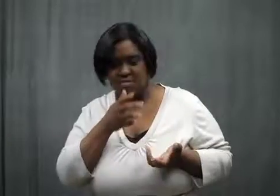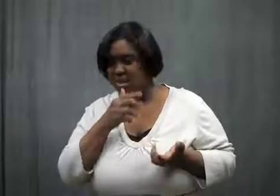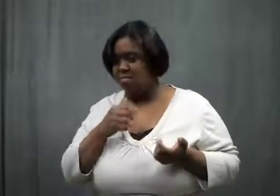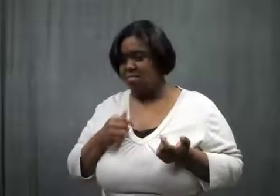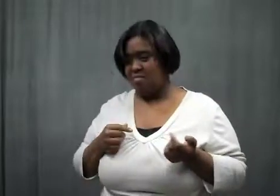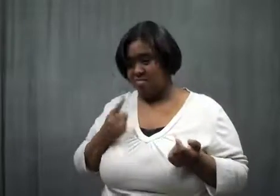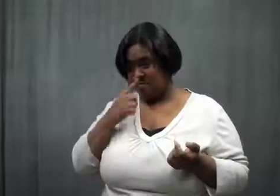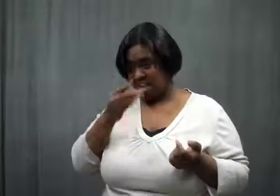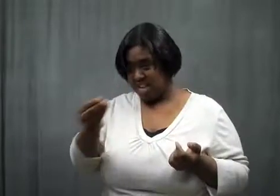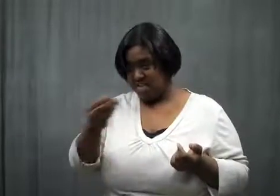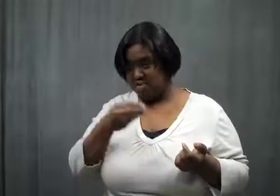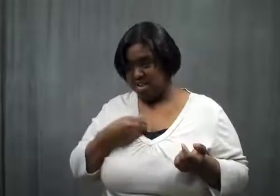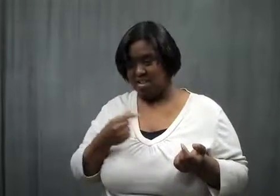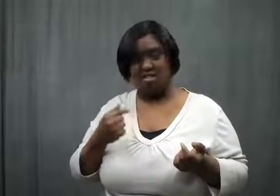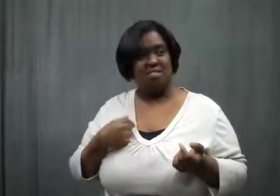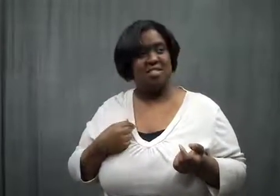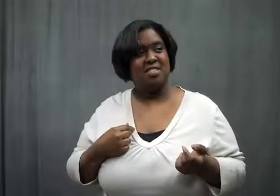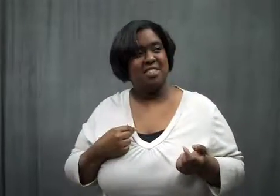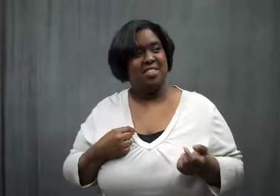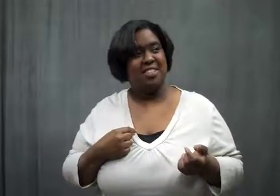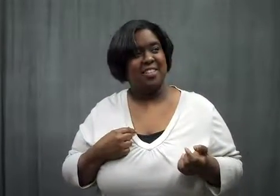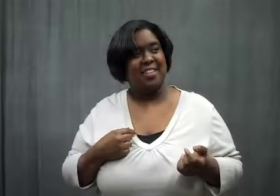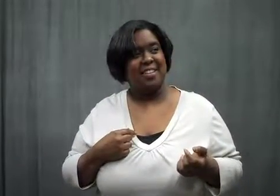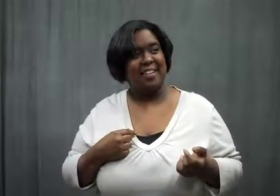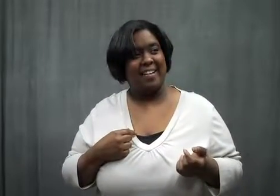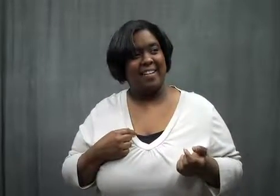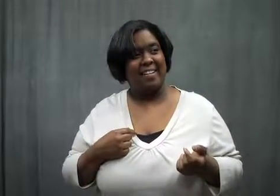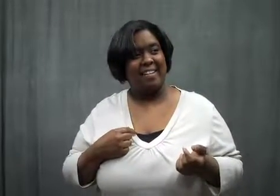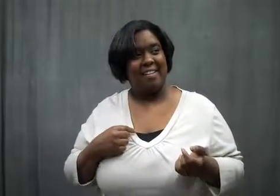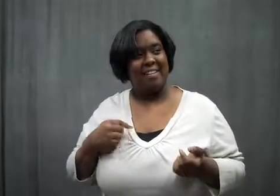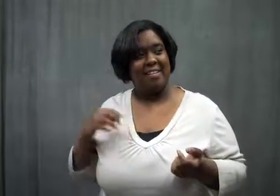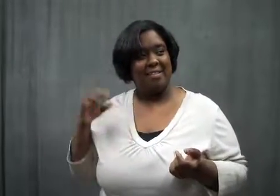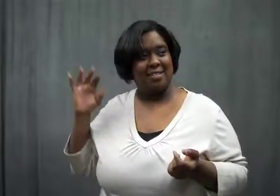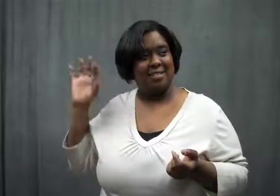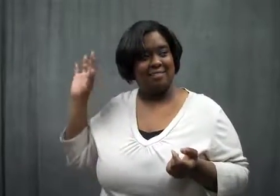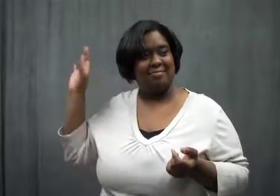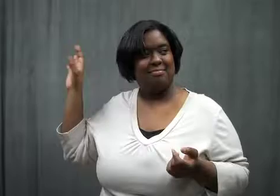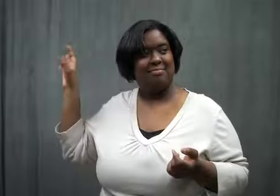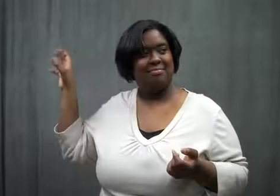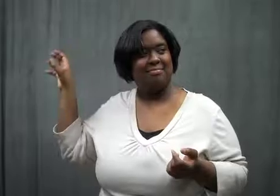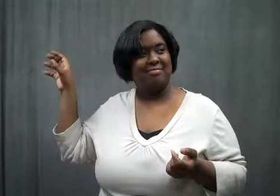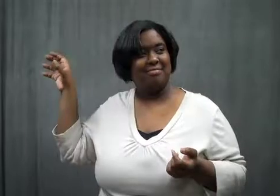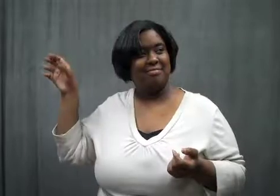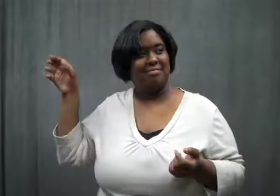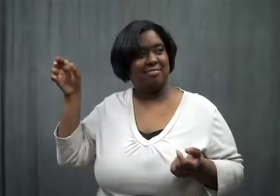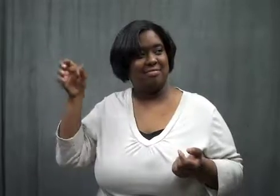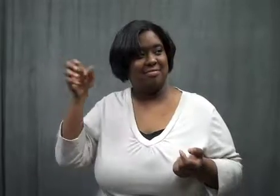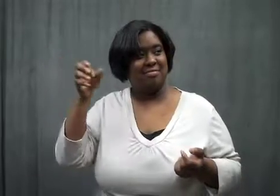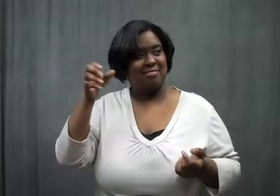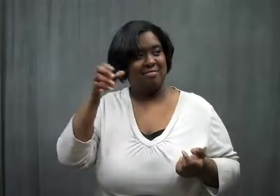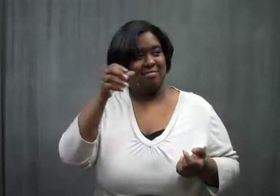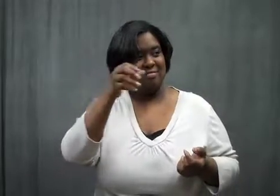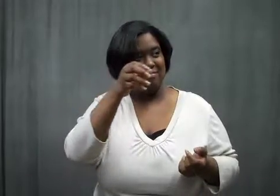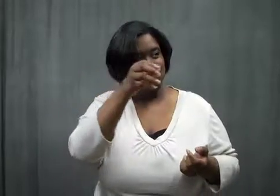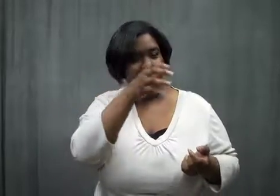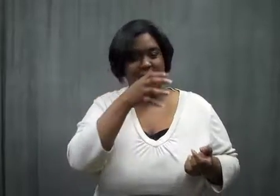She said, "Please give it to me." I reached for it and handed it to her.